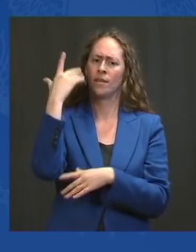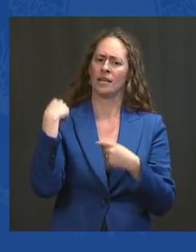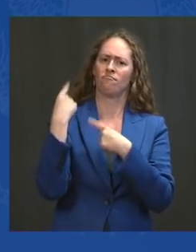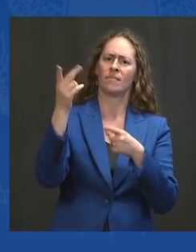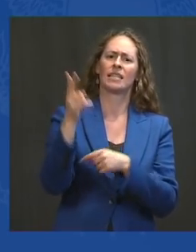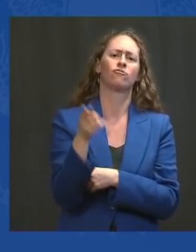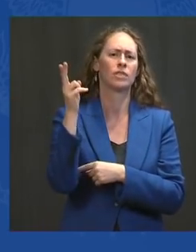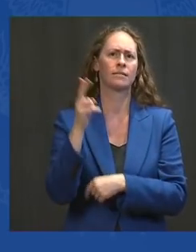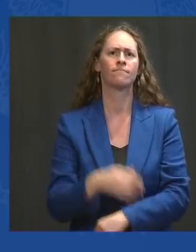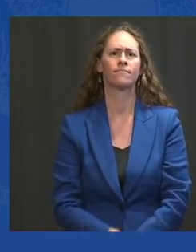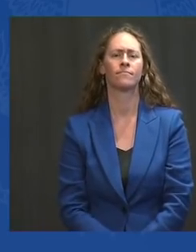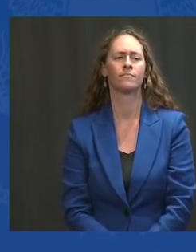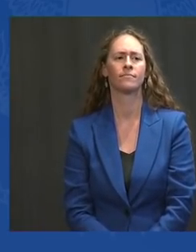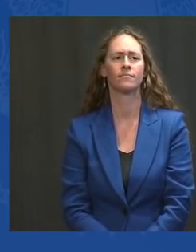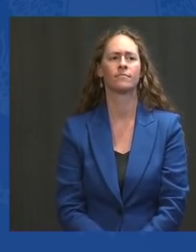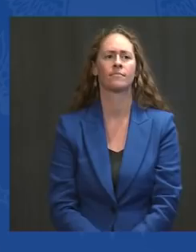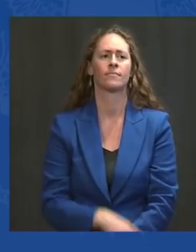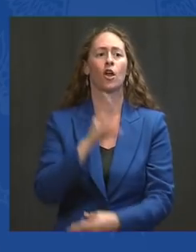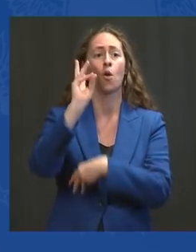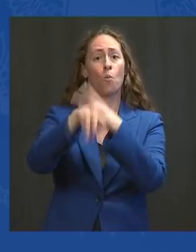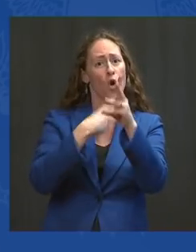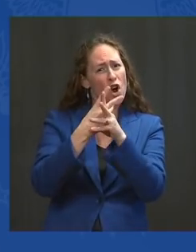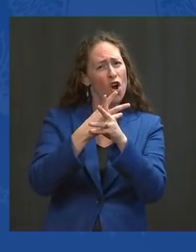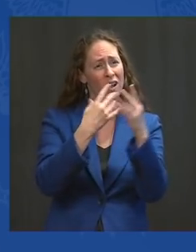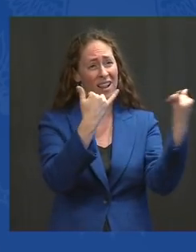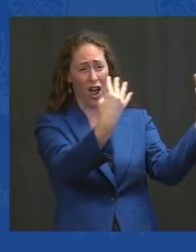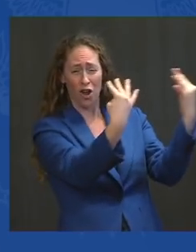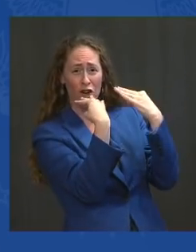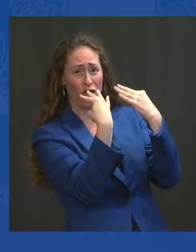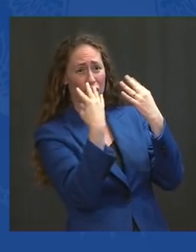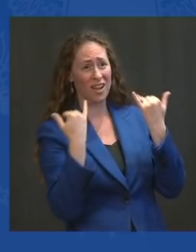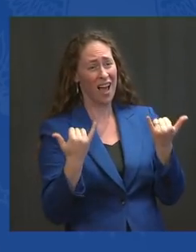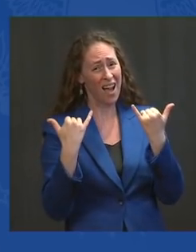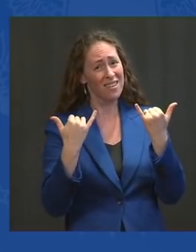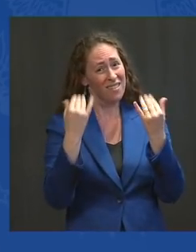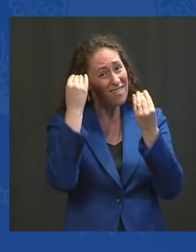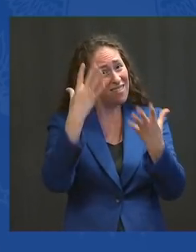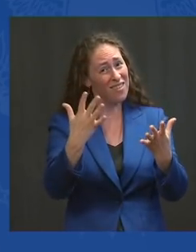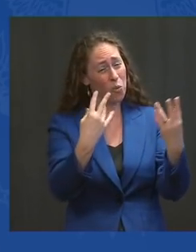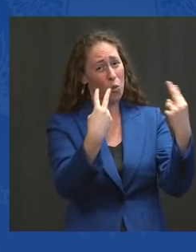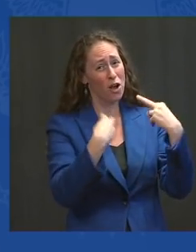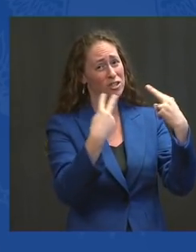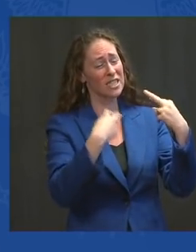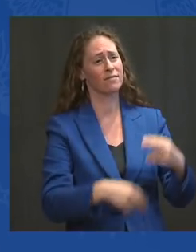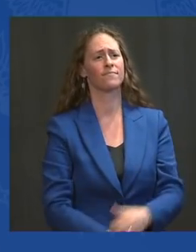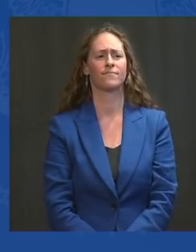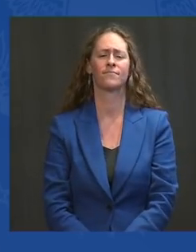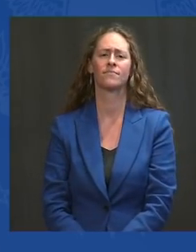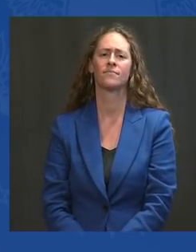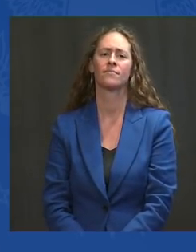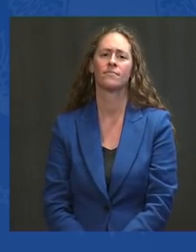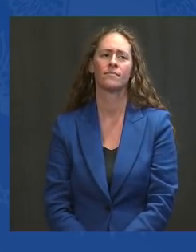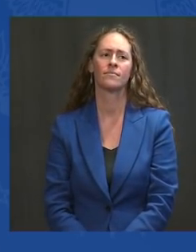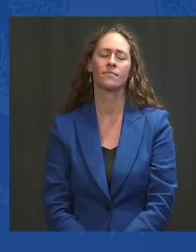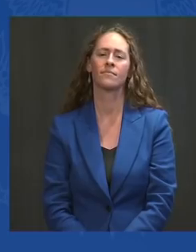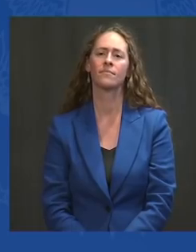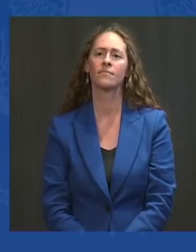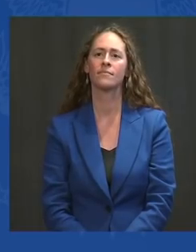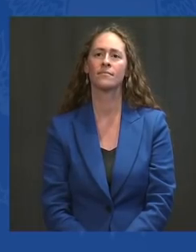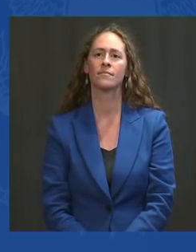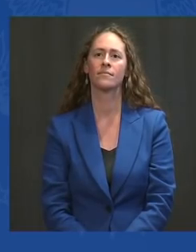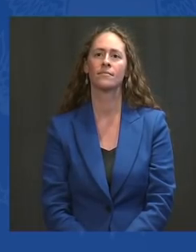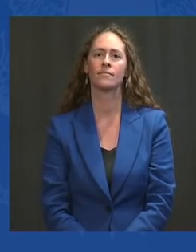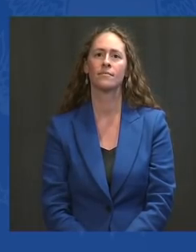And the world is wondering -- the world is wondering --